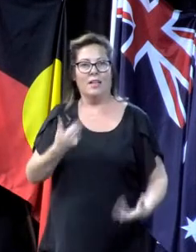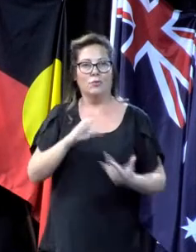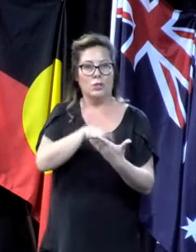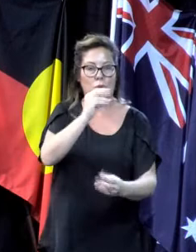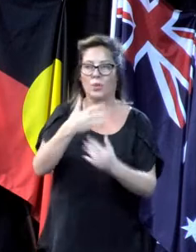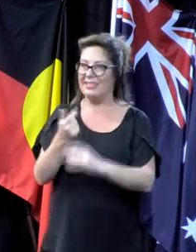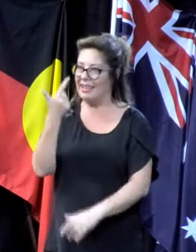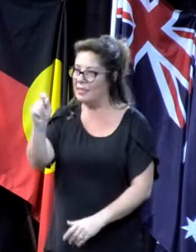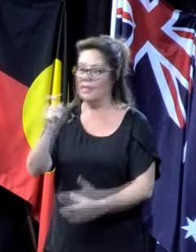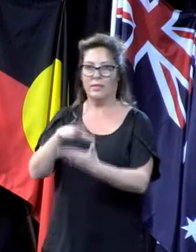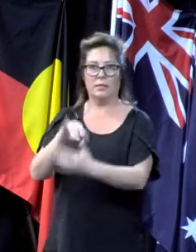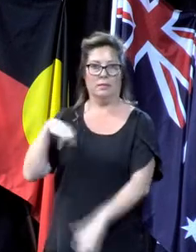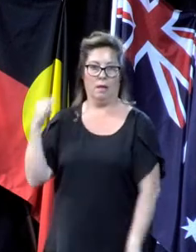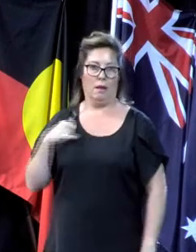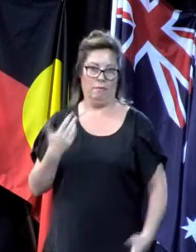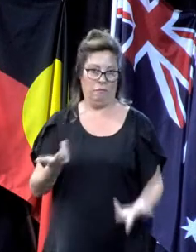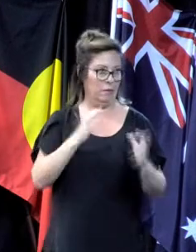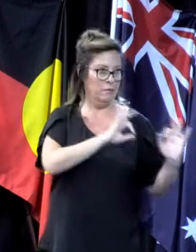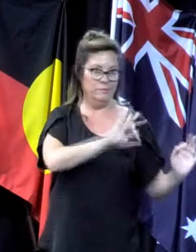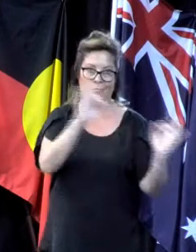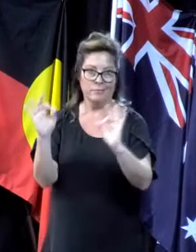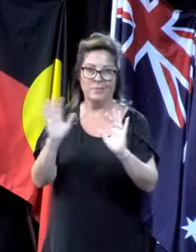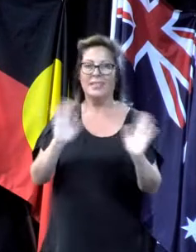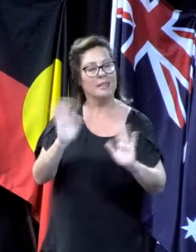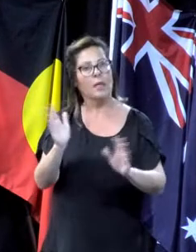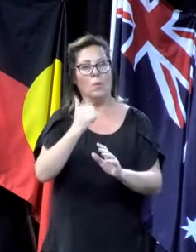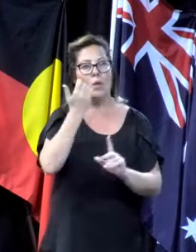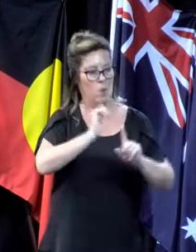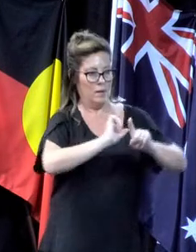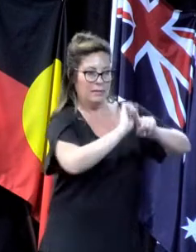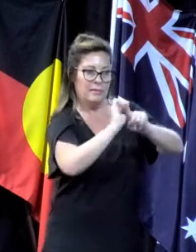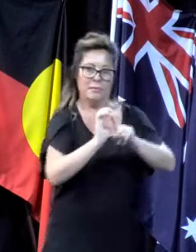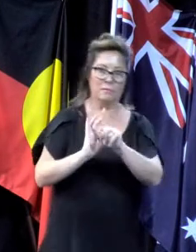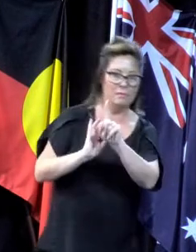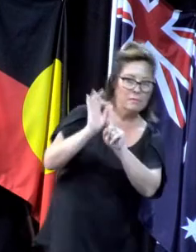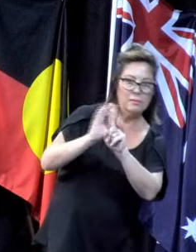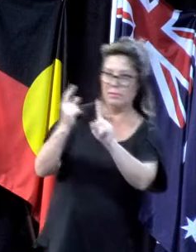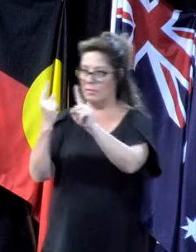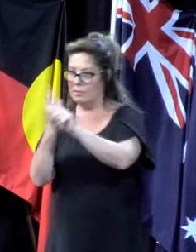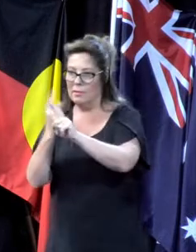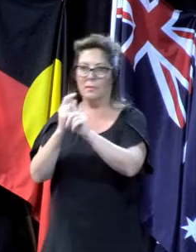And so, it's always something we're always looking to improve. There is always work to be done, and there's always things